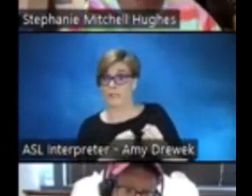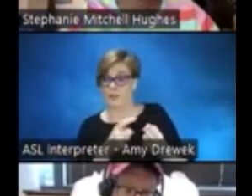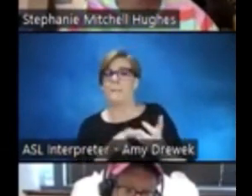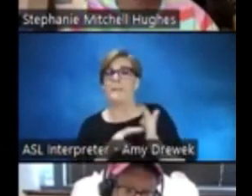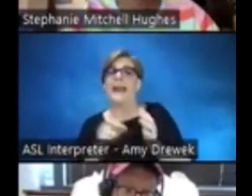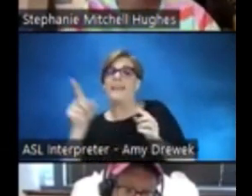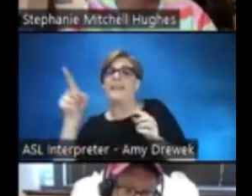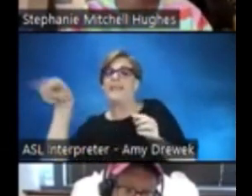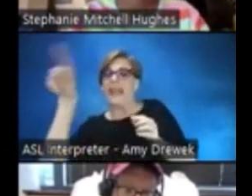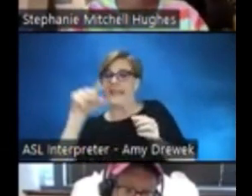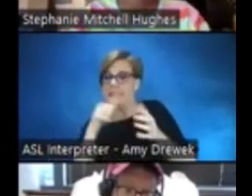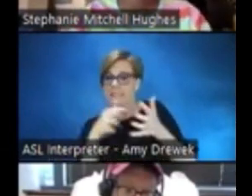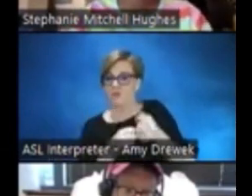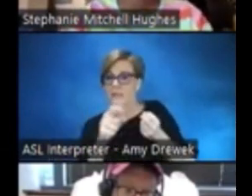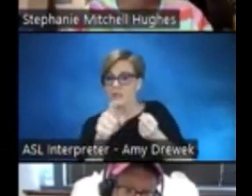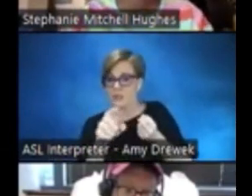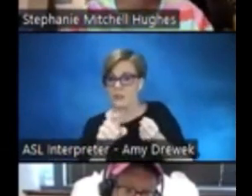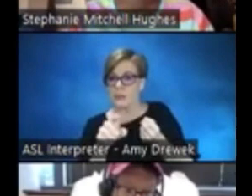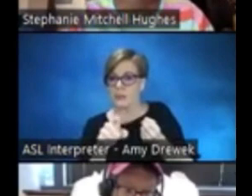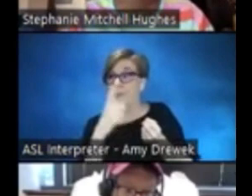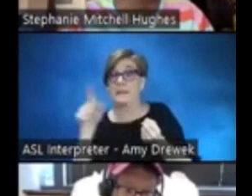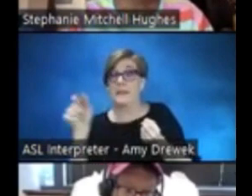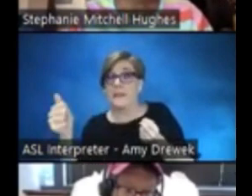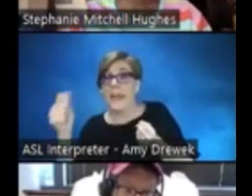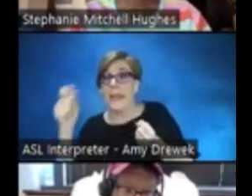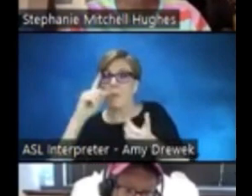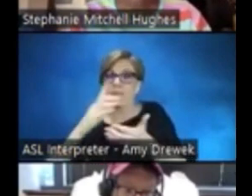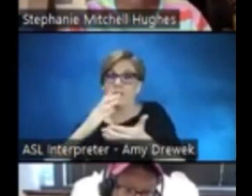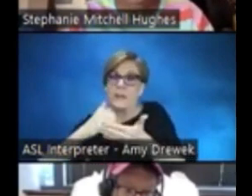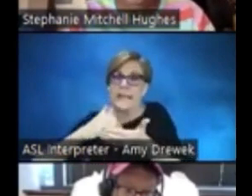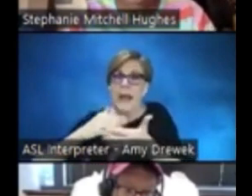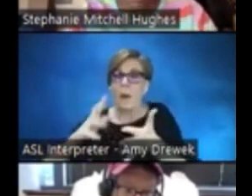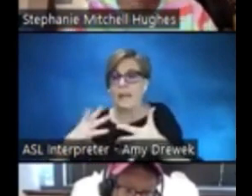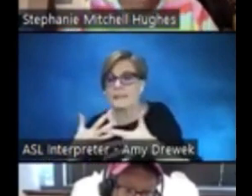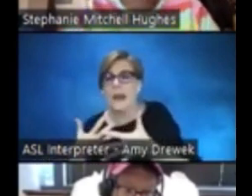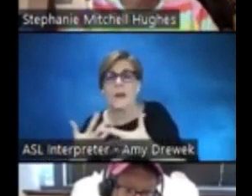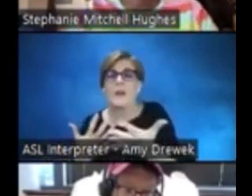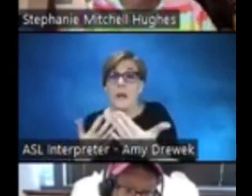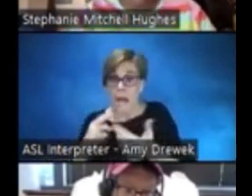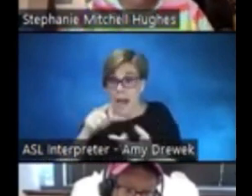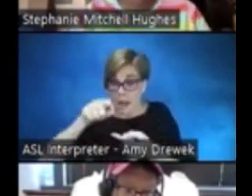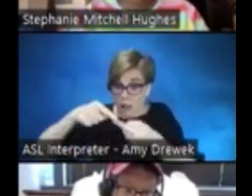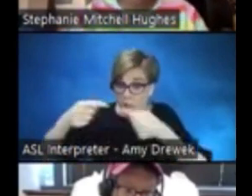BECAUSE OF THAT BEING FREAKED OUT AND SCARED, BUT TALK ABOUT NOT TRUSTING THEM?